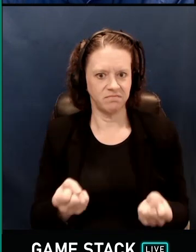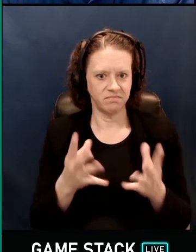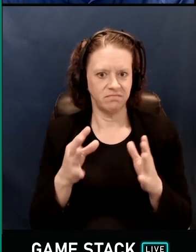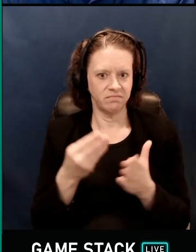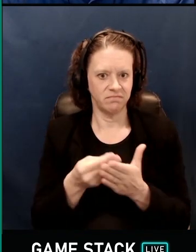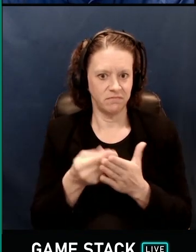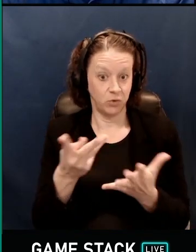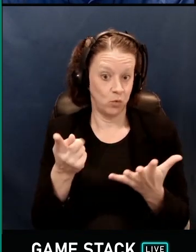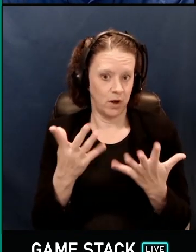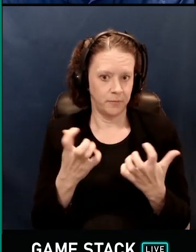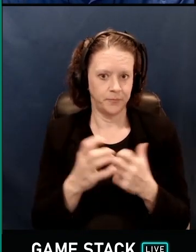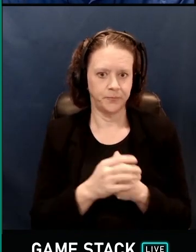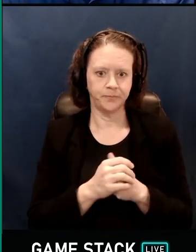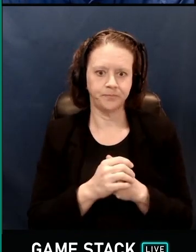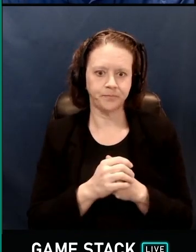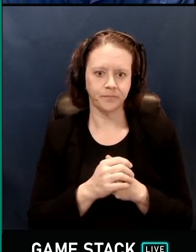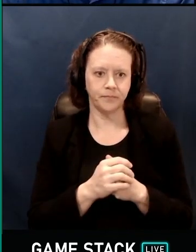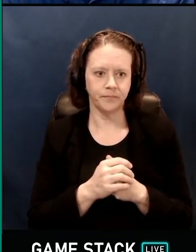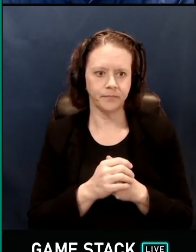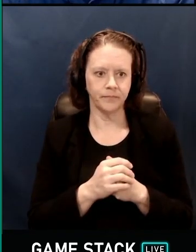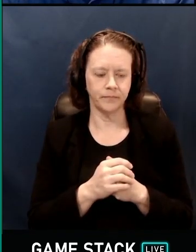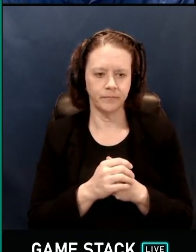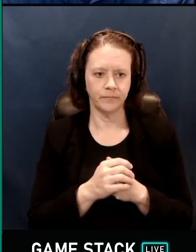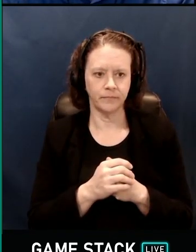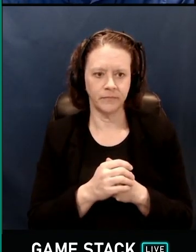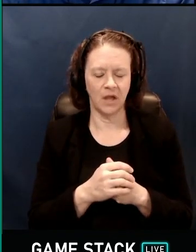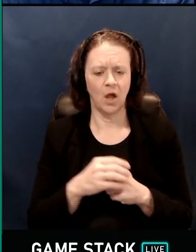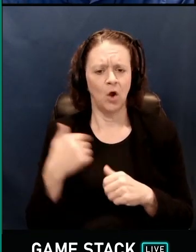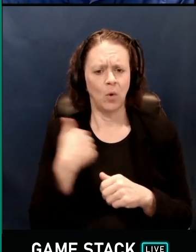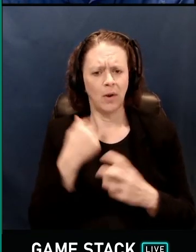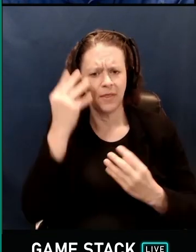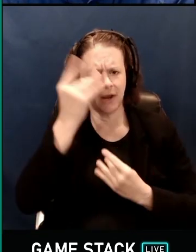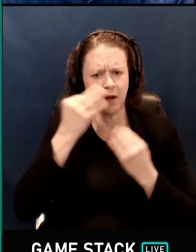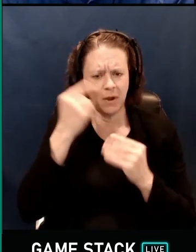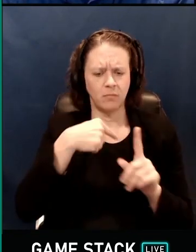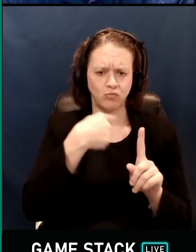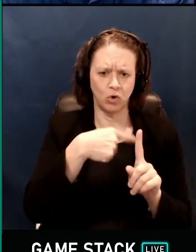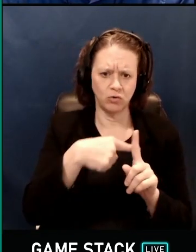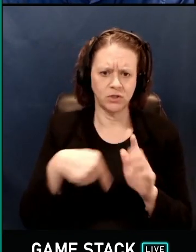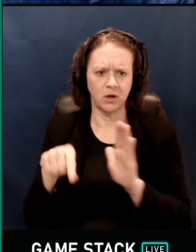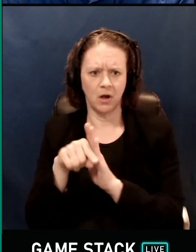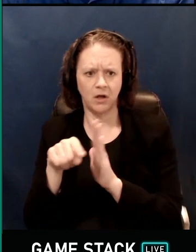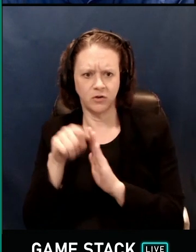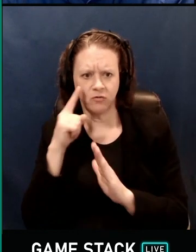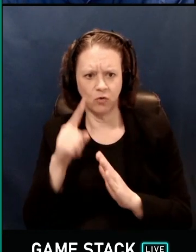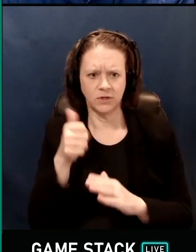Let's think about the pros and cons of self hosted agent with virtual machines.